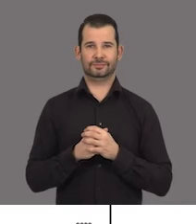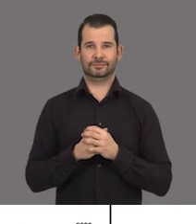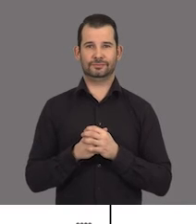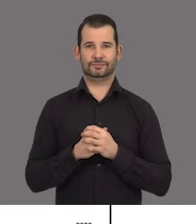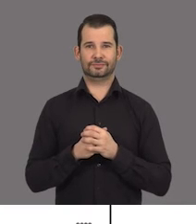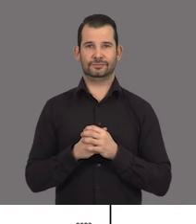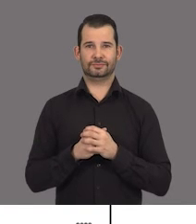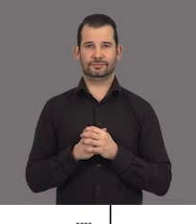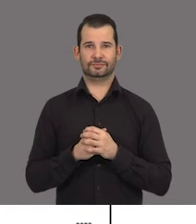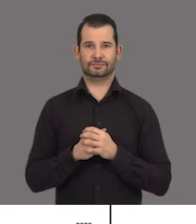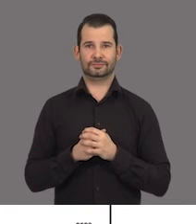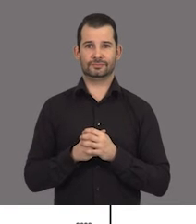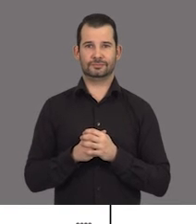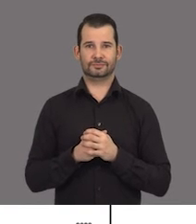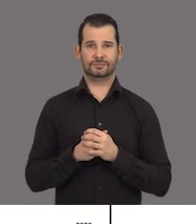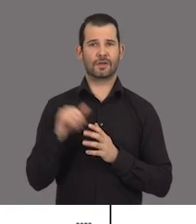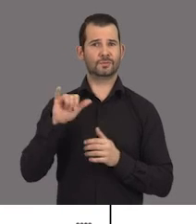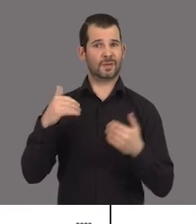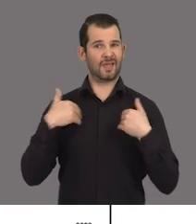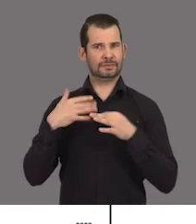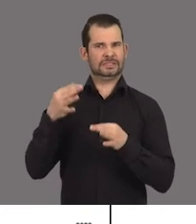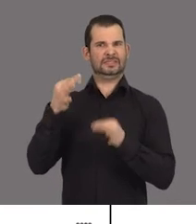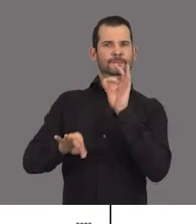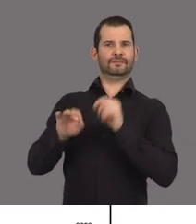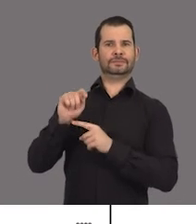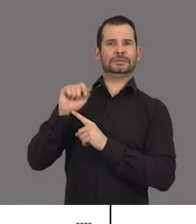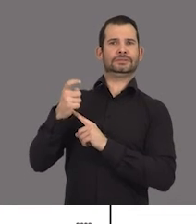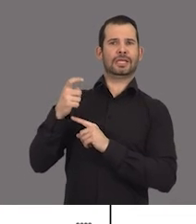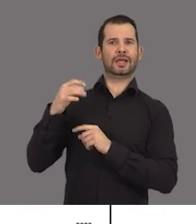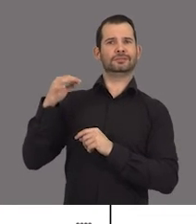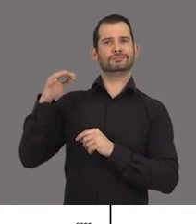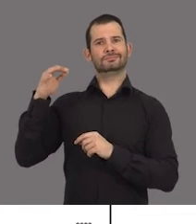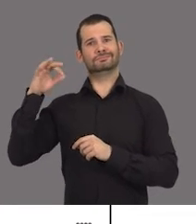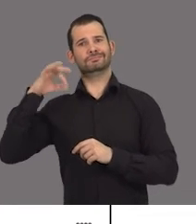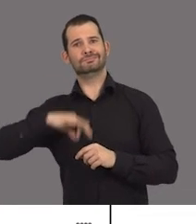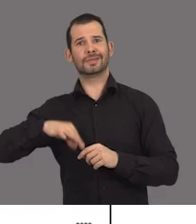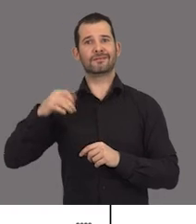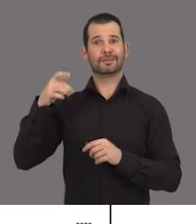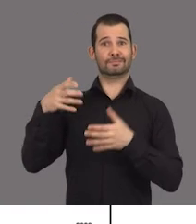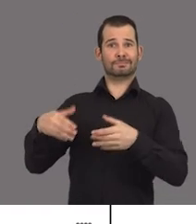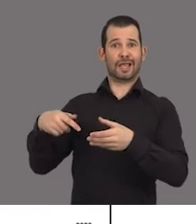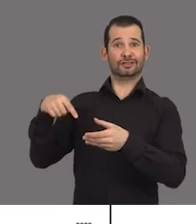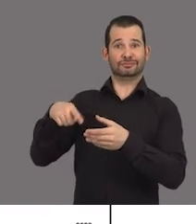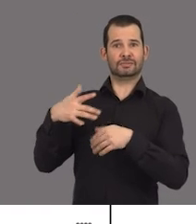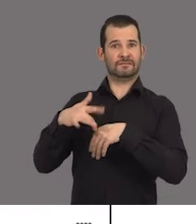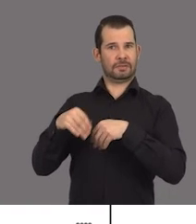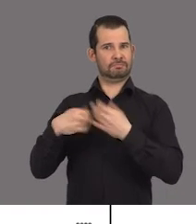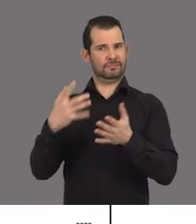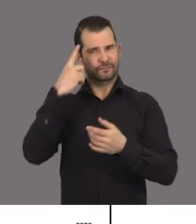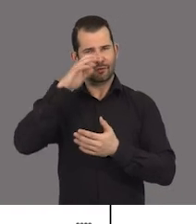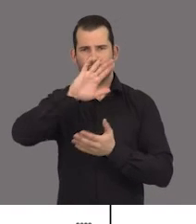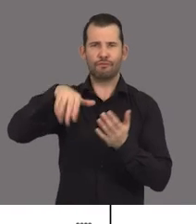There is also the simplified tax and benefit package that is available to all Indigenous people.